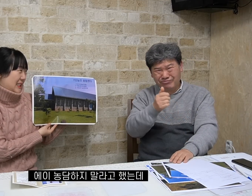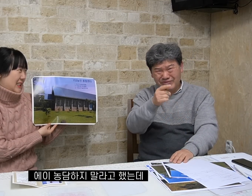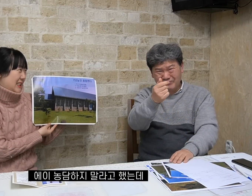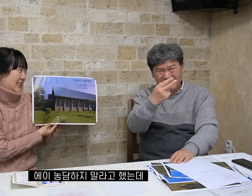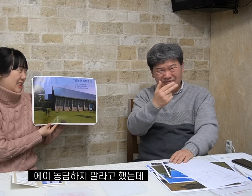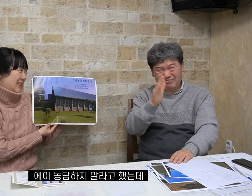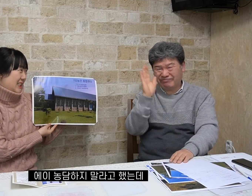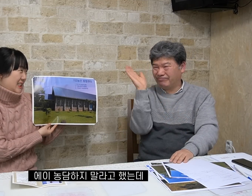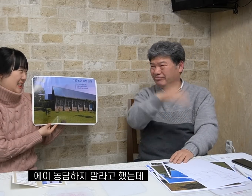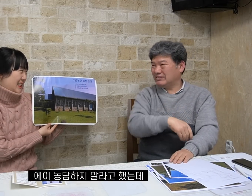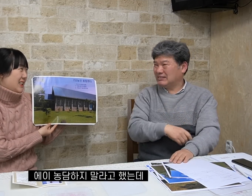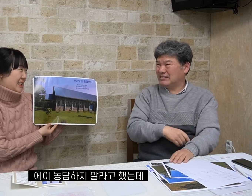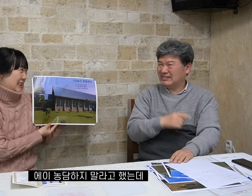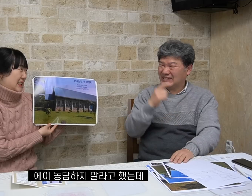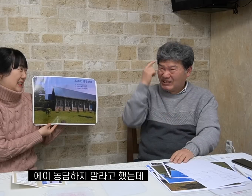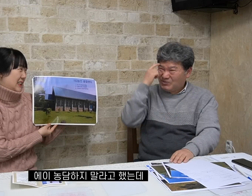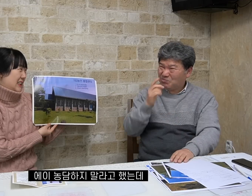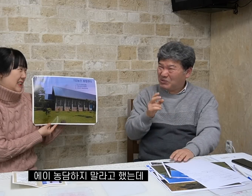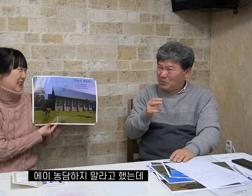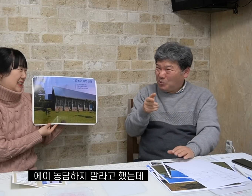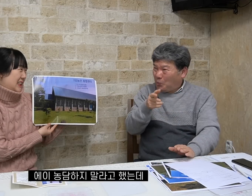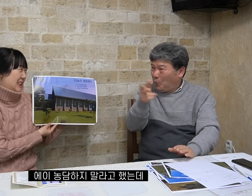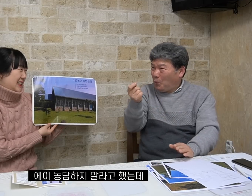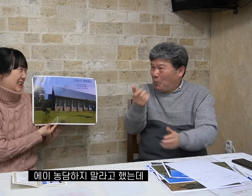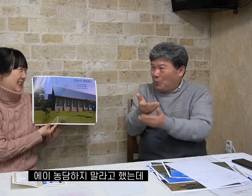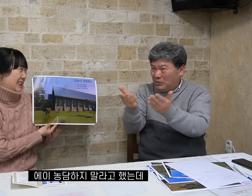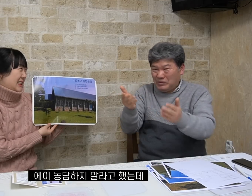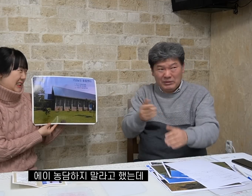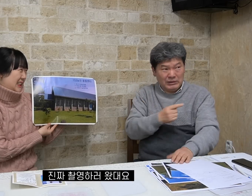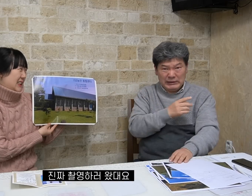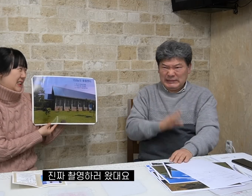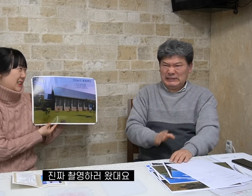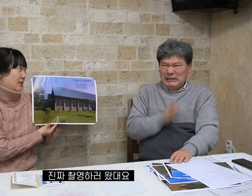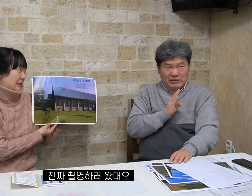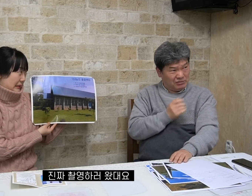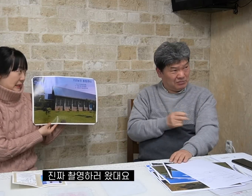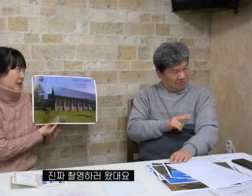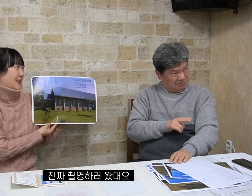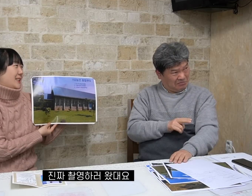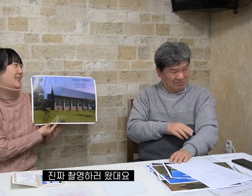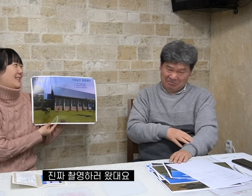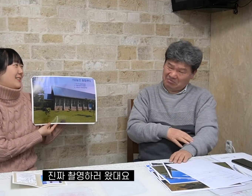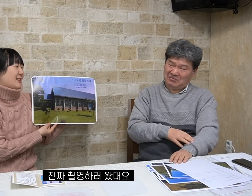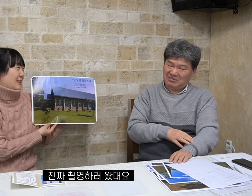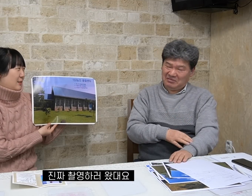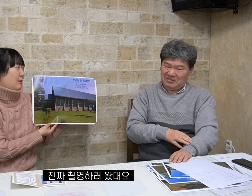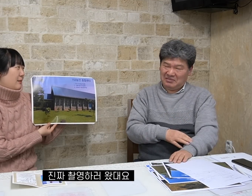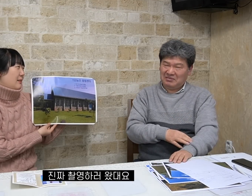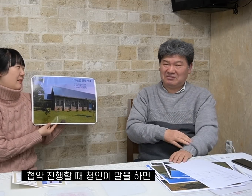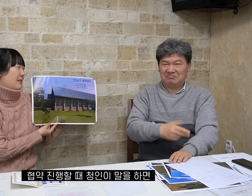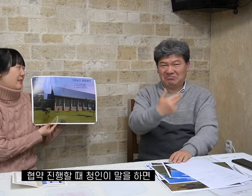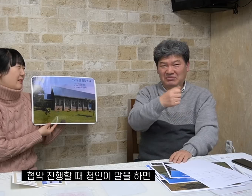I told him not to joke about it he said he's really here to shoot